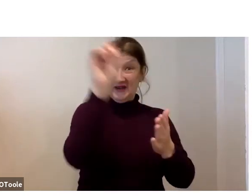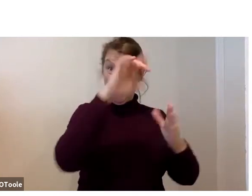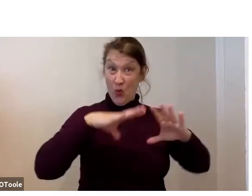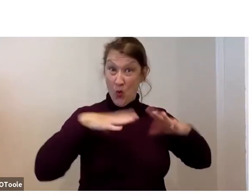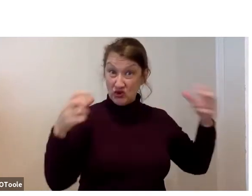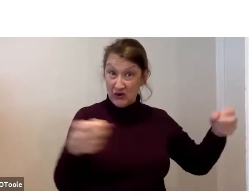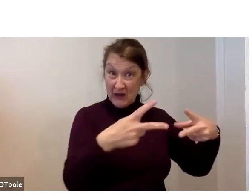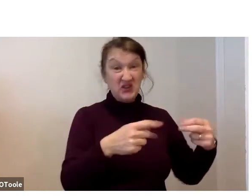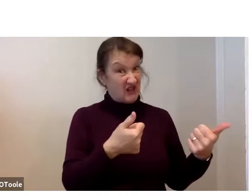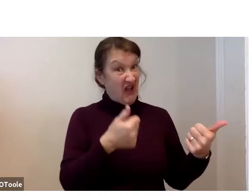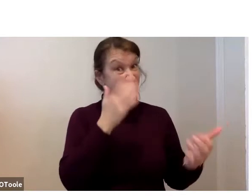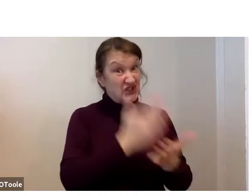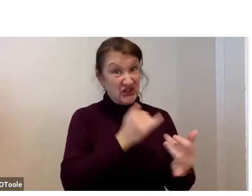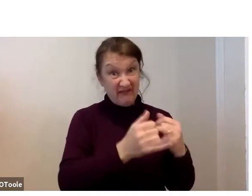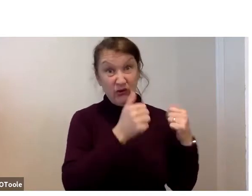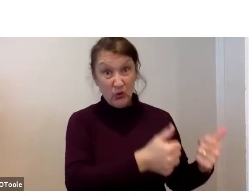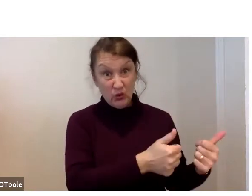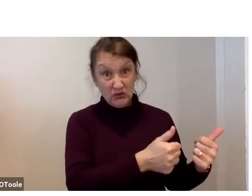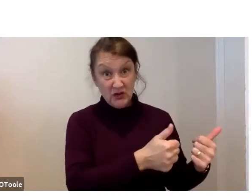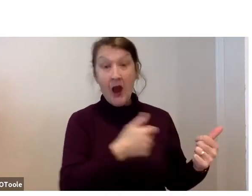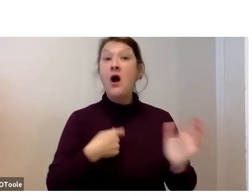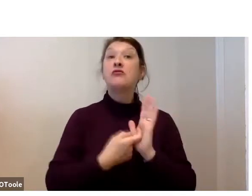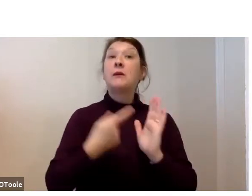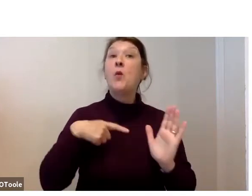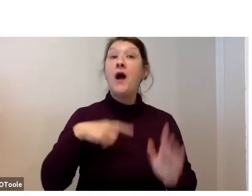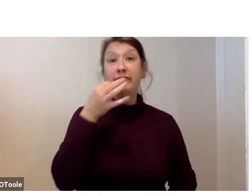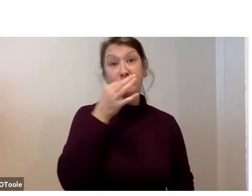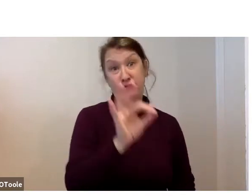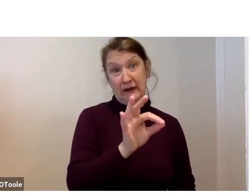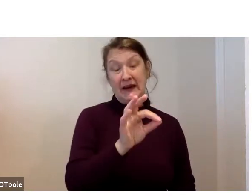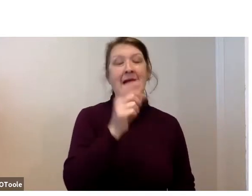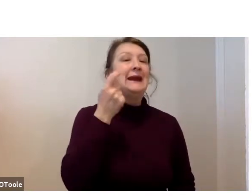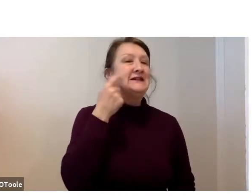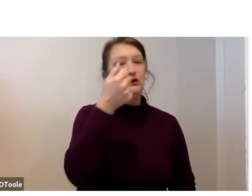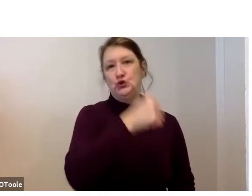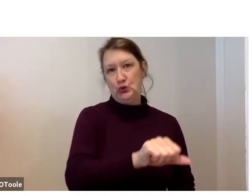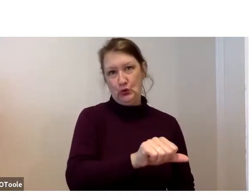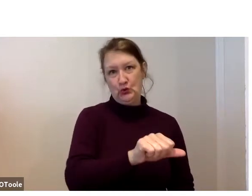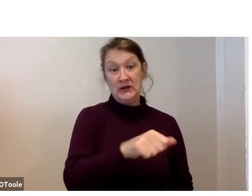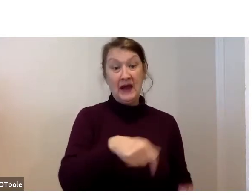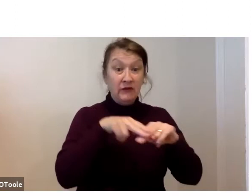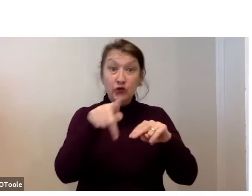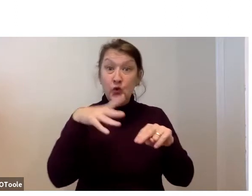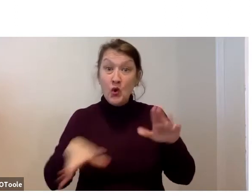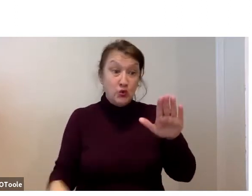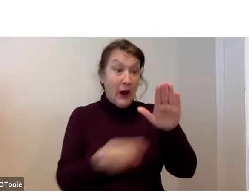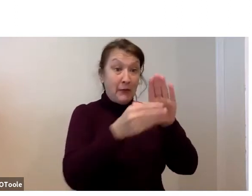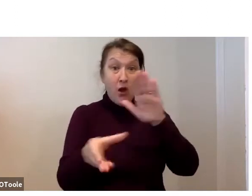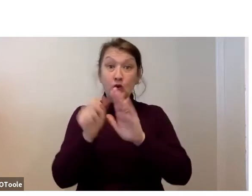I would recommend them because they are free. If you're going to upload a video to those services anyway is worth using.